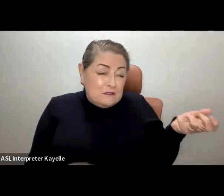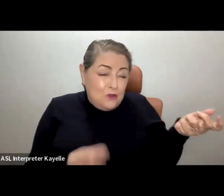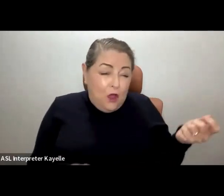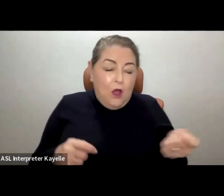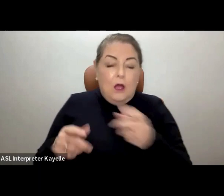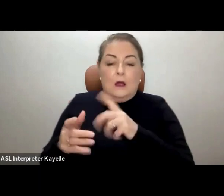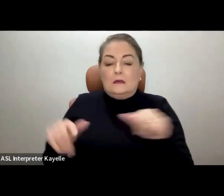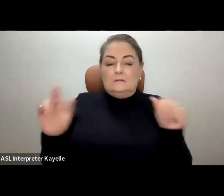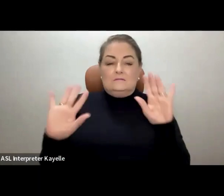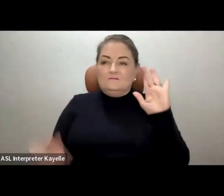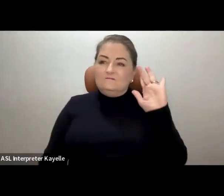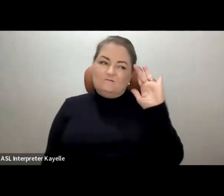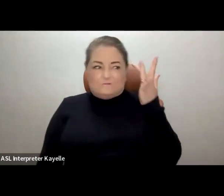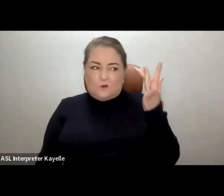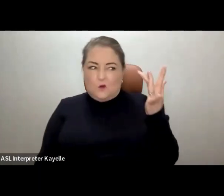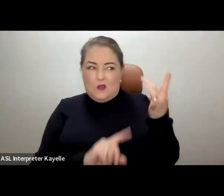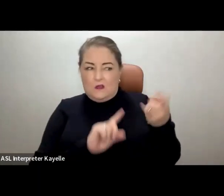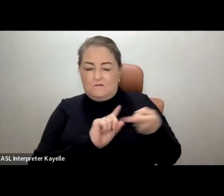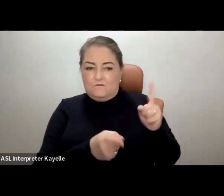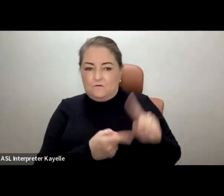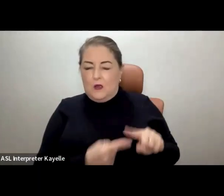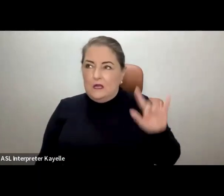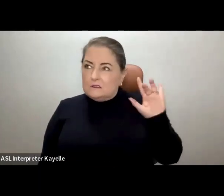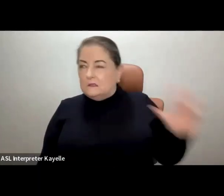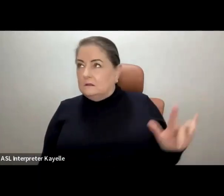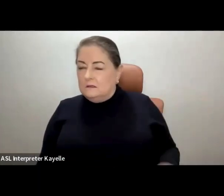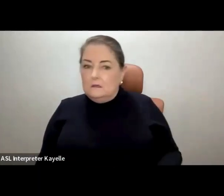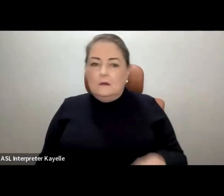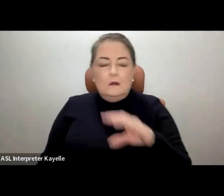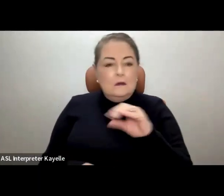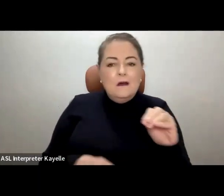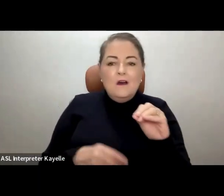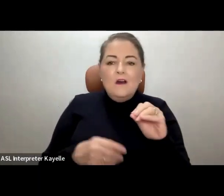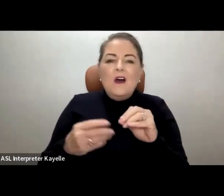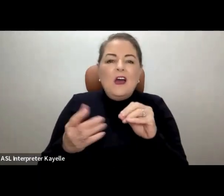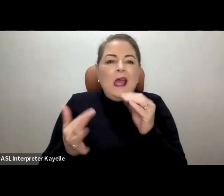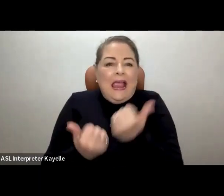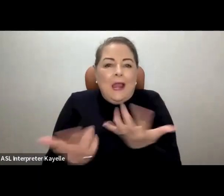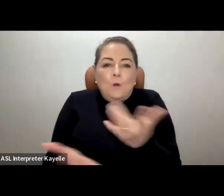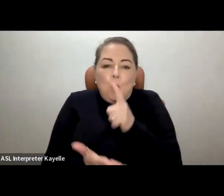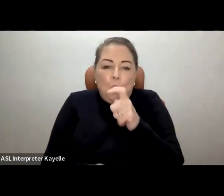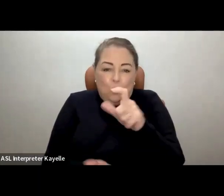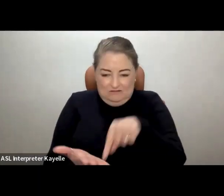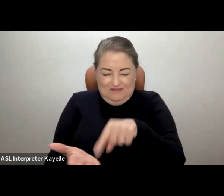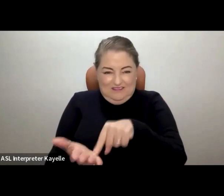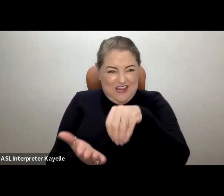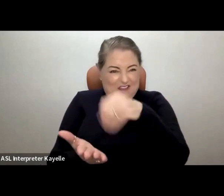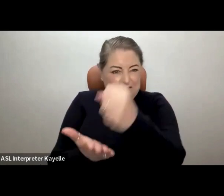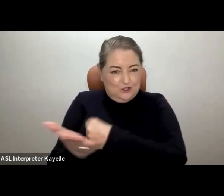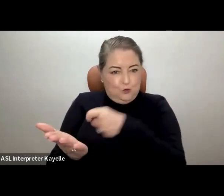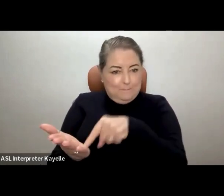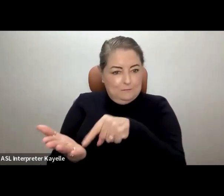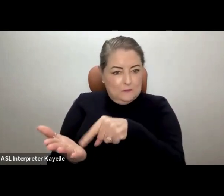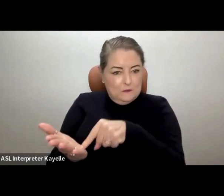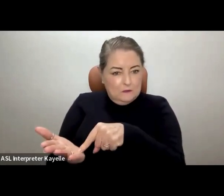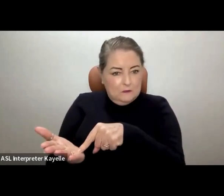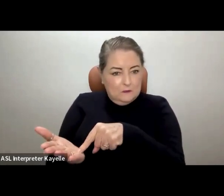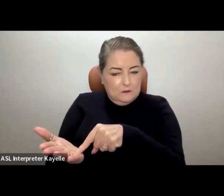annoying friend, they can be anyone that's, that's written into the script and and we need to just open our minds a little